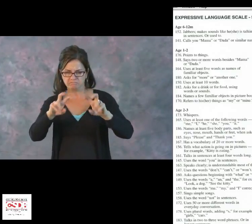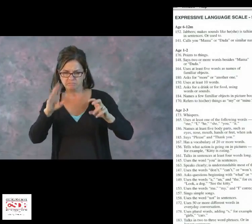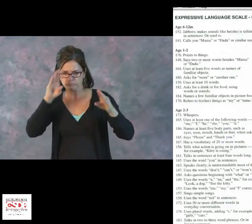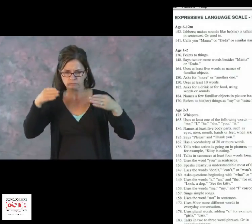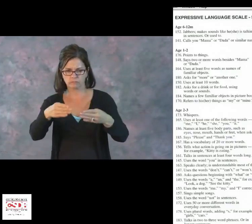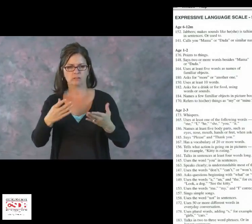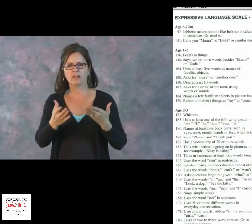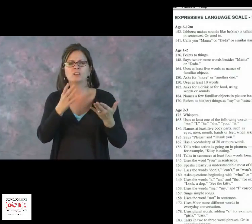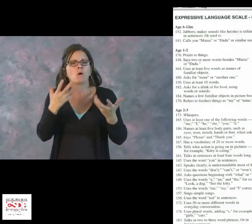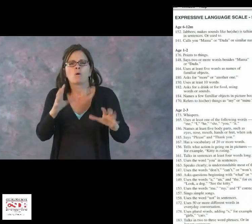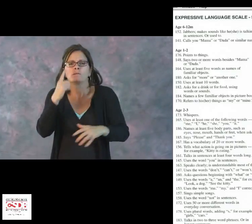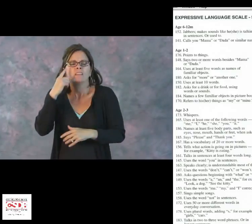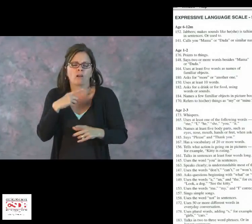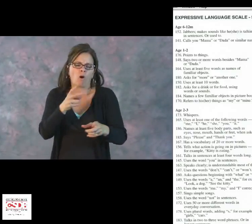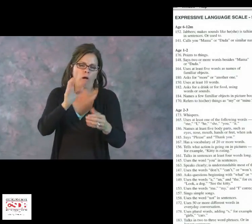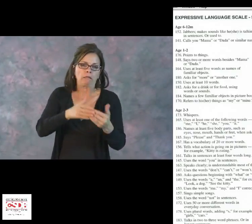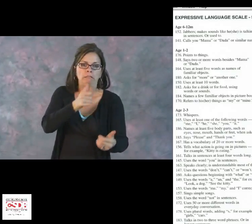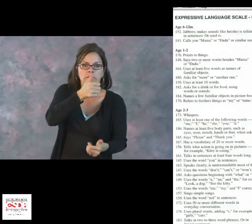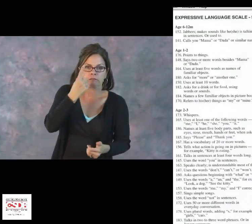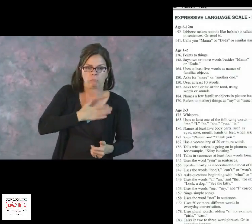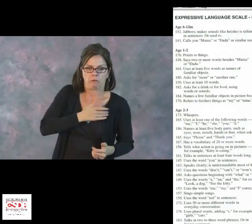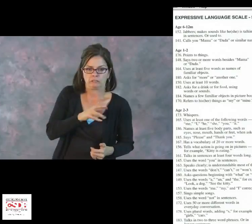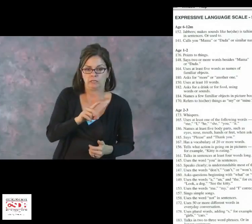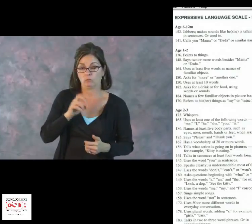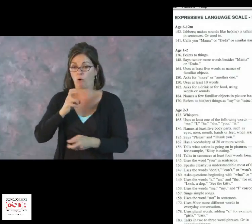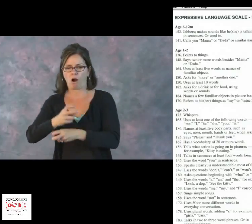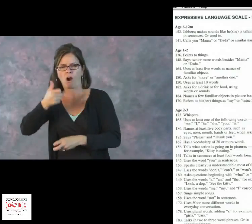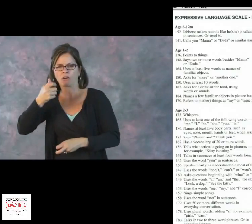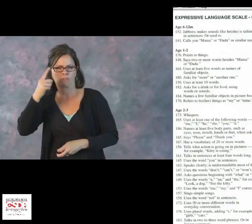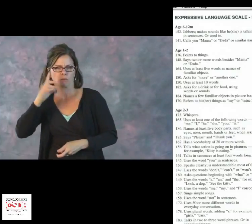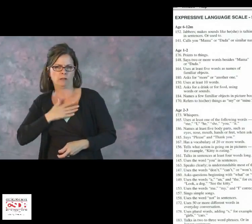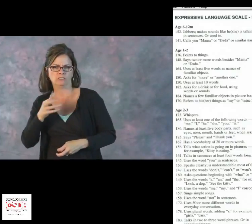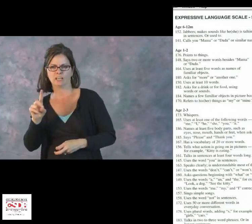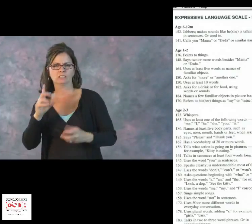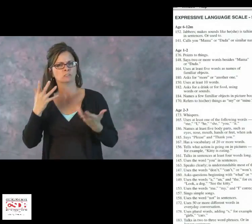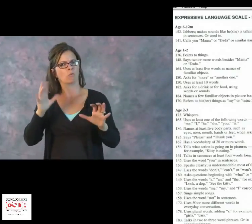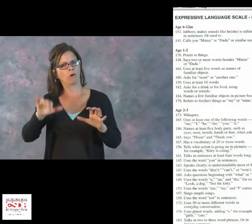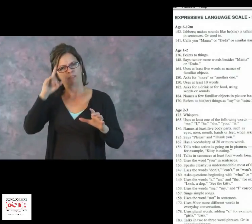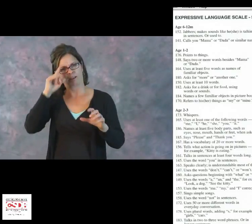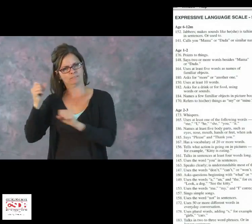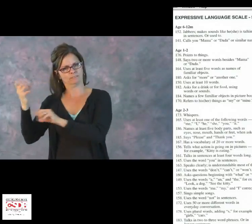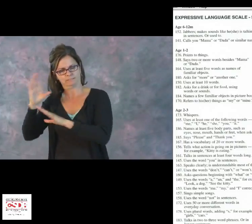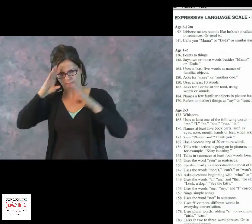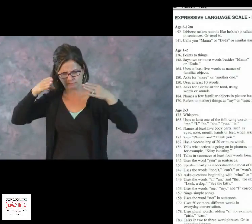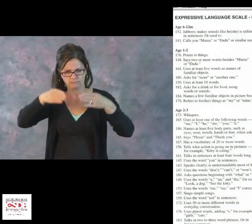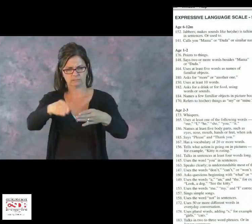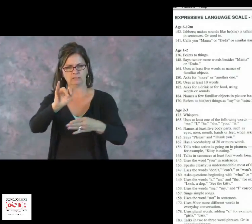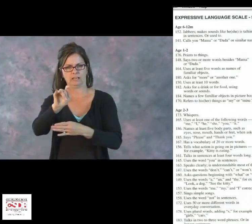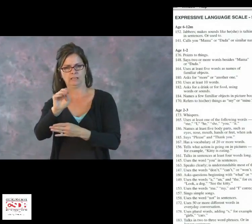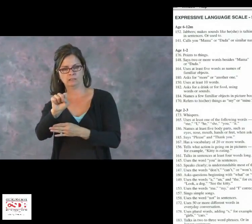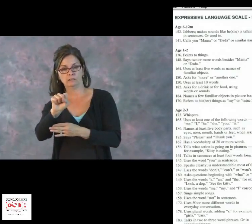or too hard for their child. But when it comes to planning your goals for therapy, you're going to want to know the developmental